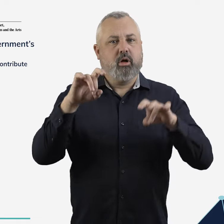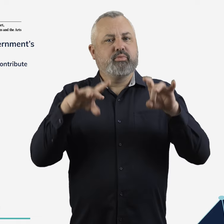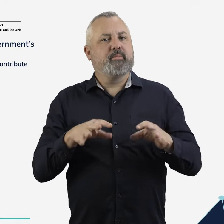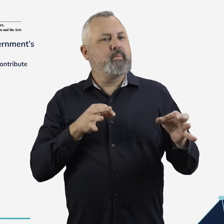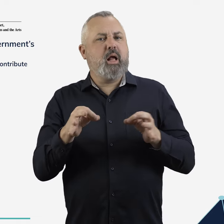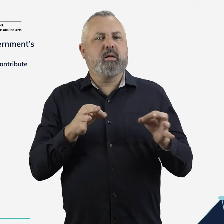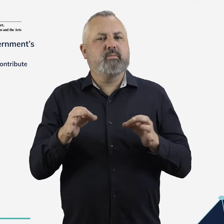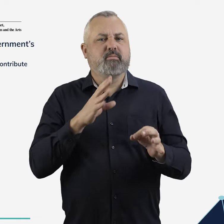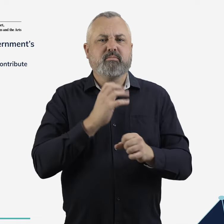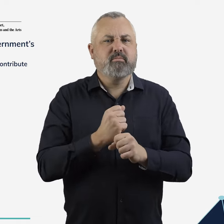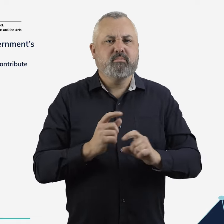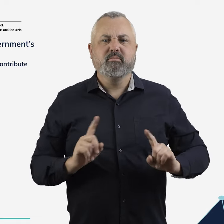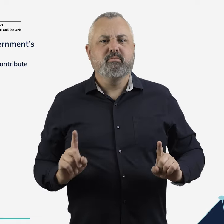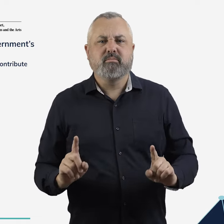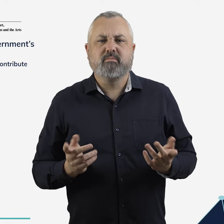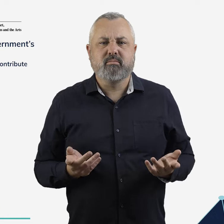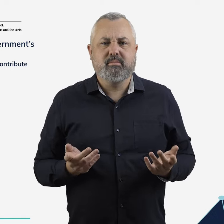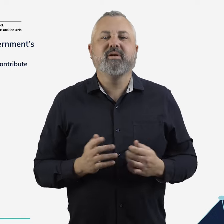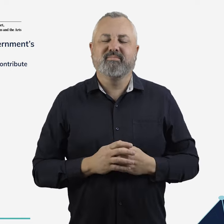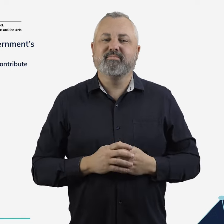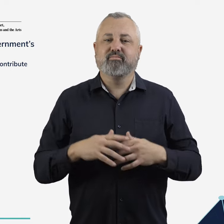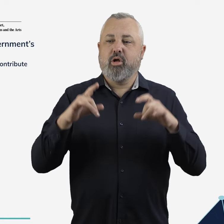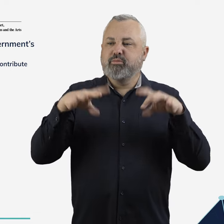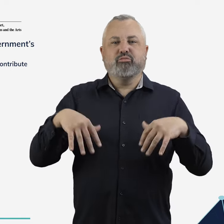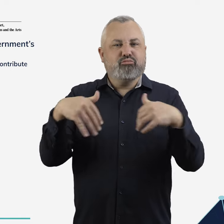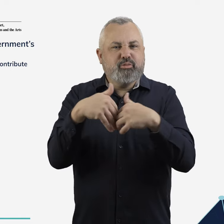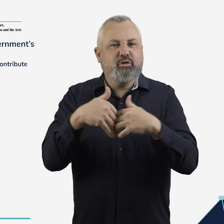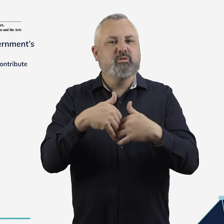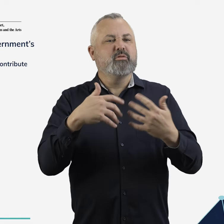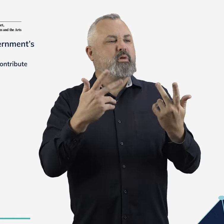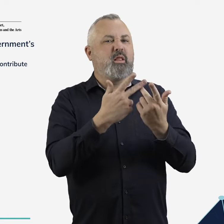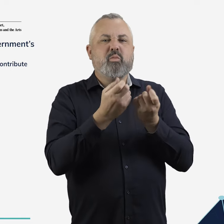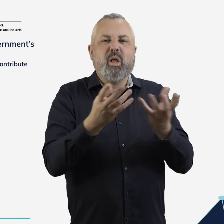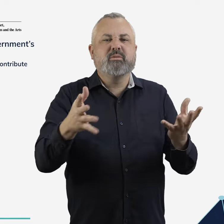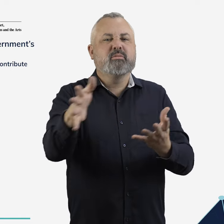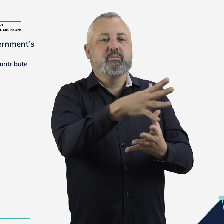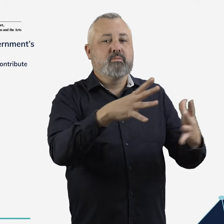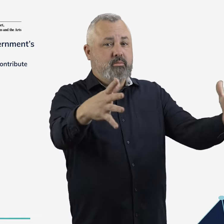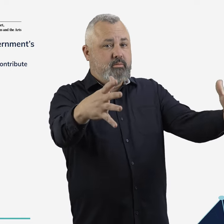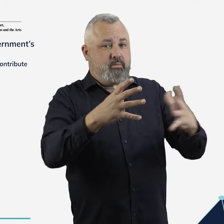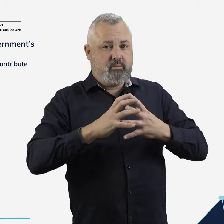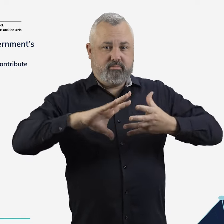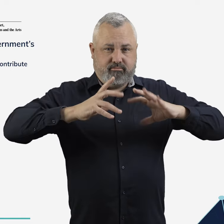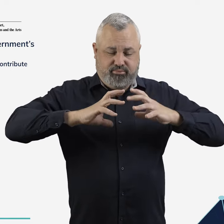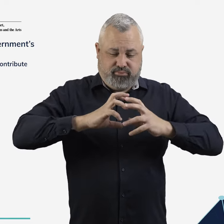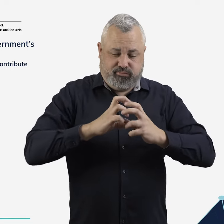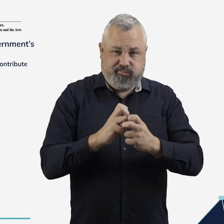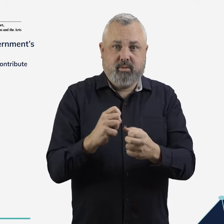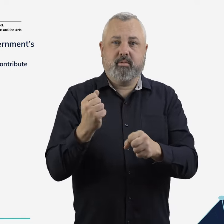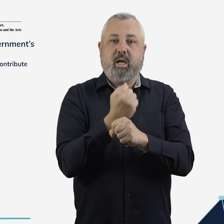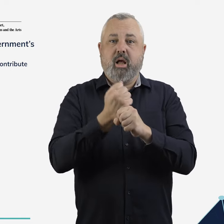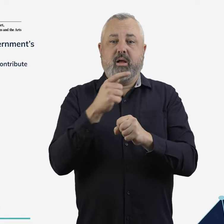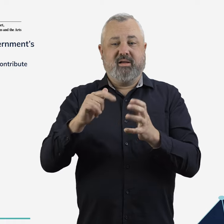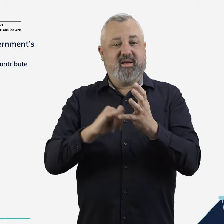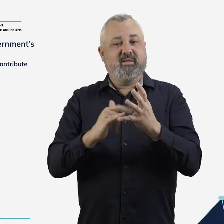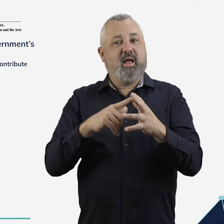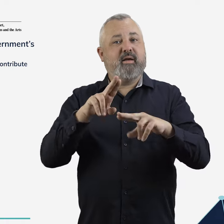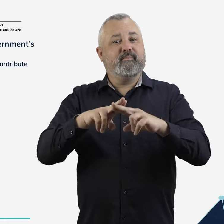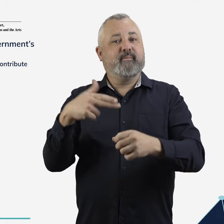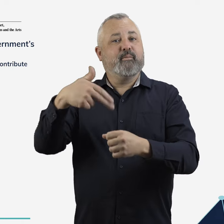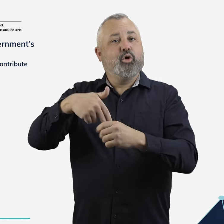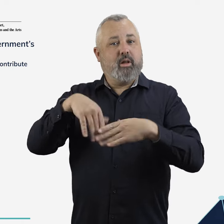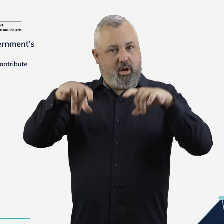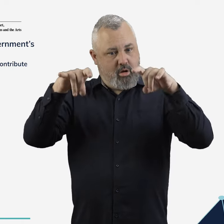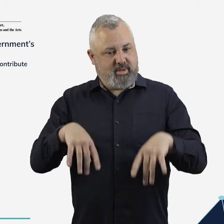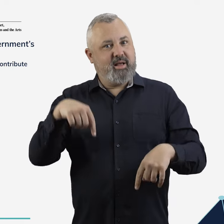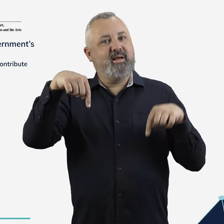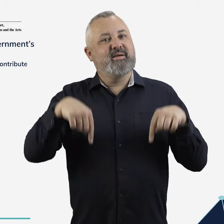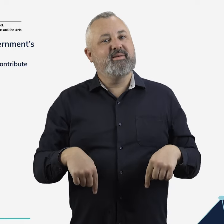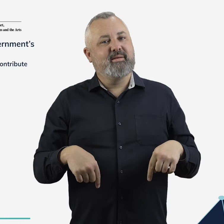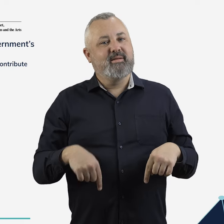Our aim is to support the refining and use of SAF in Australia using Australian feedstocks,